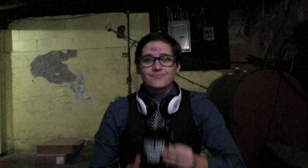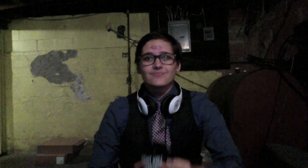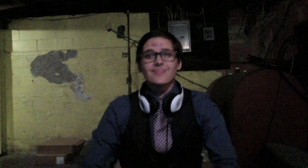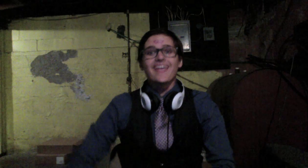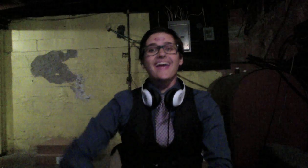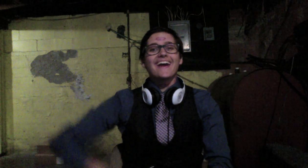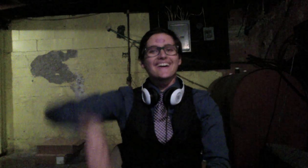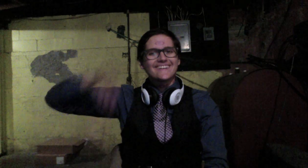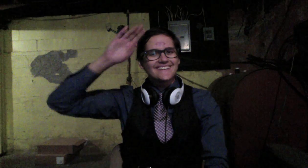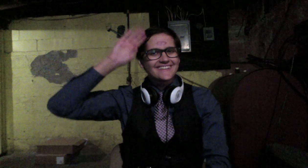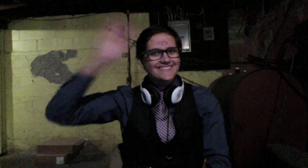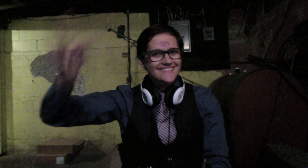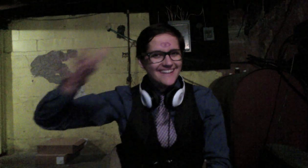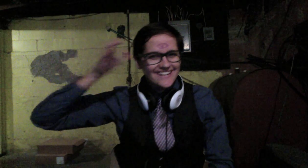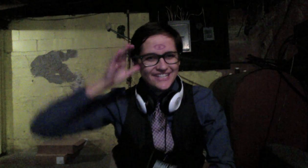HELLO LISTEN-ER